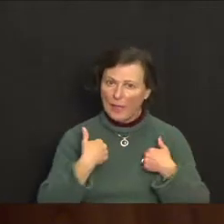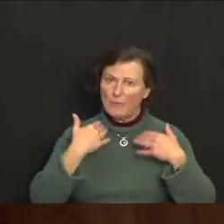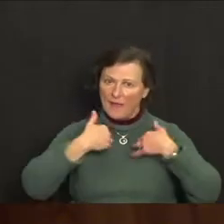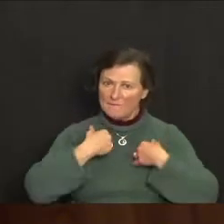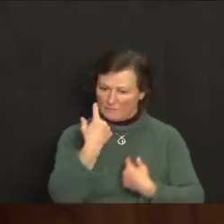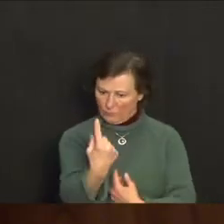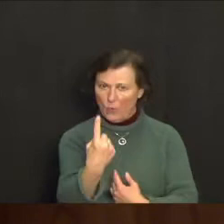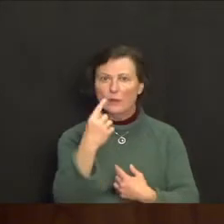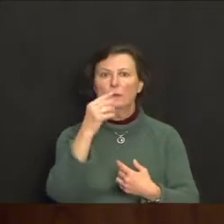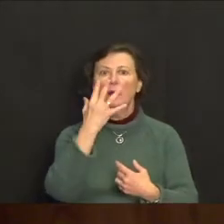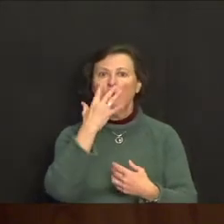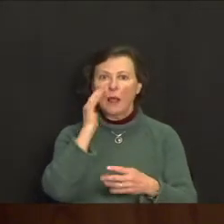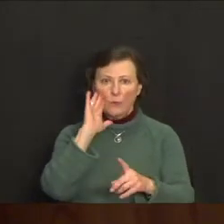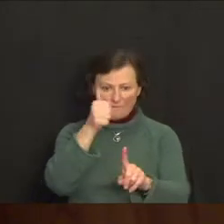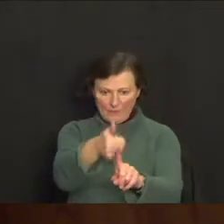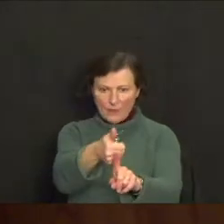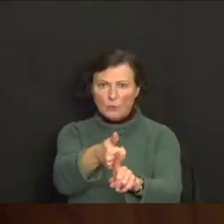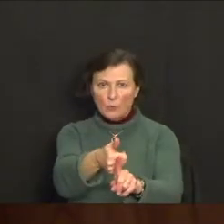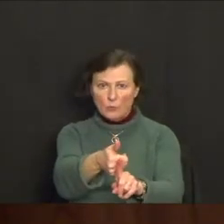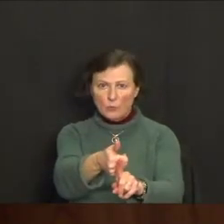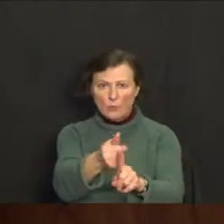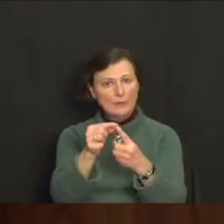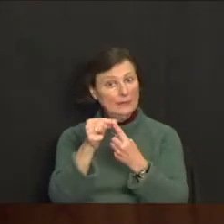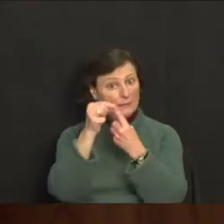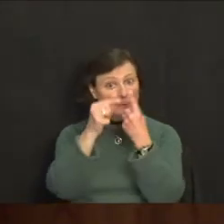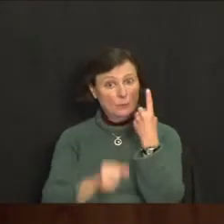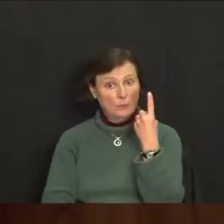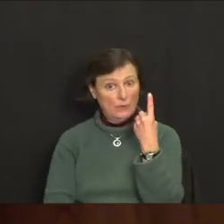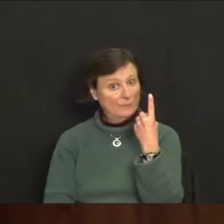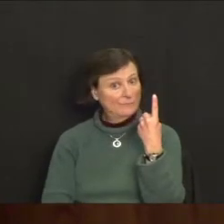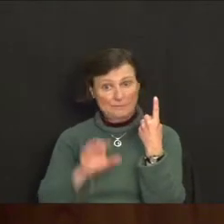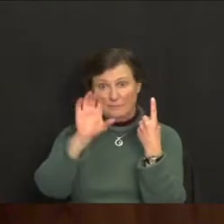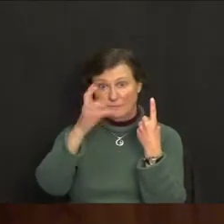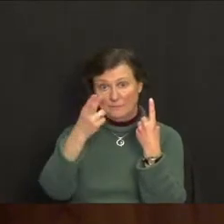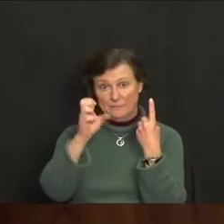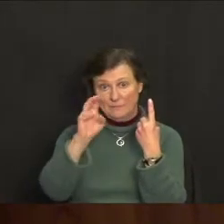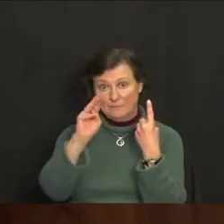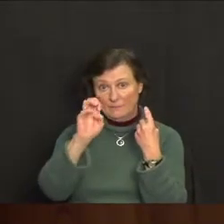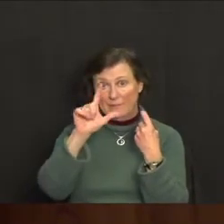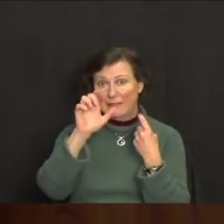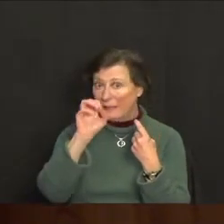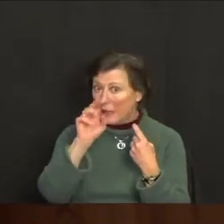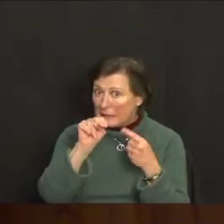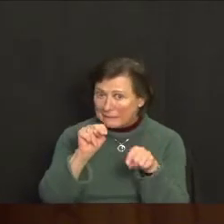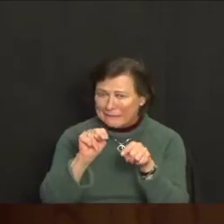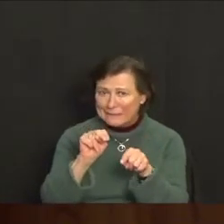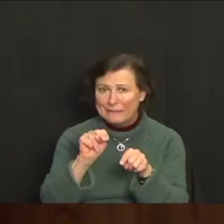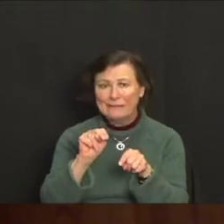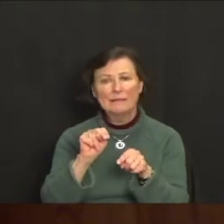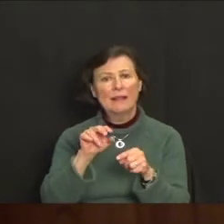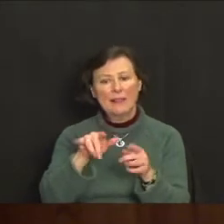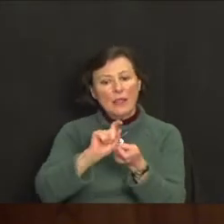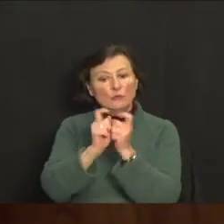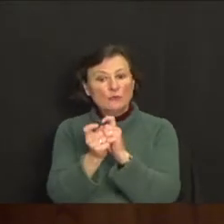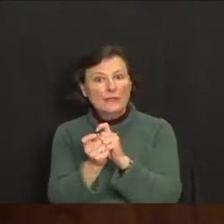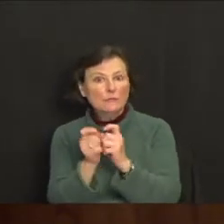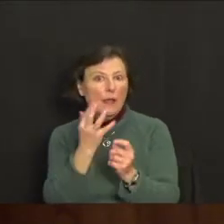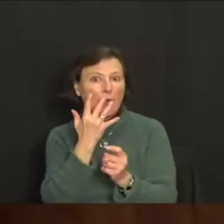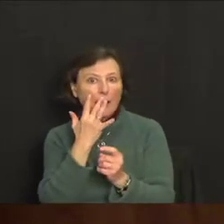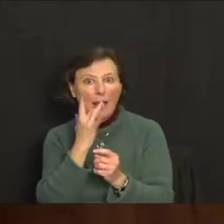of their own. Except for chameleons. Chameleons change color wherever they go.